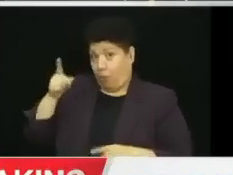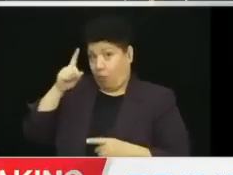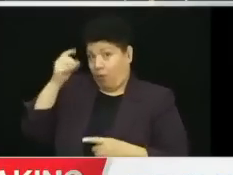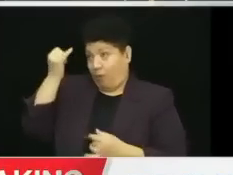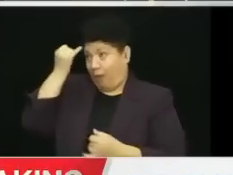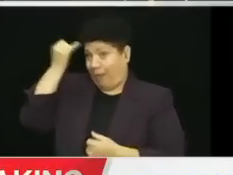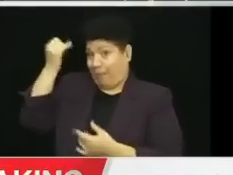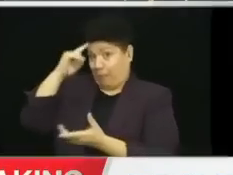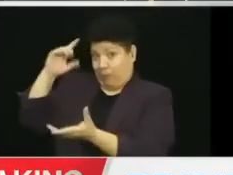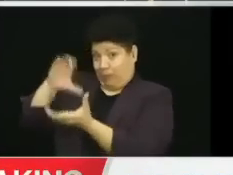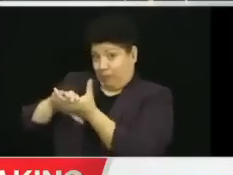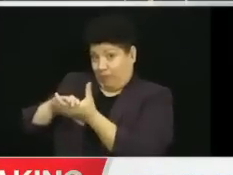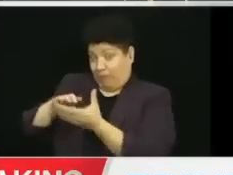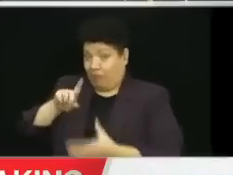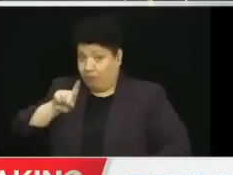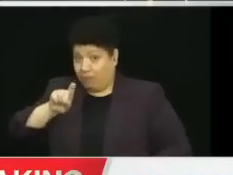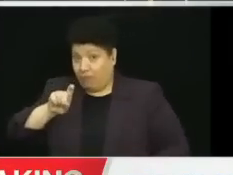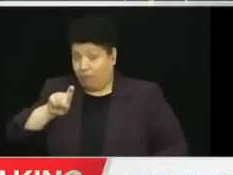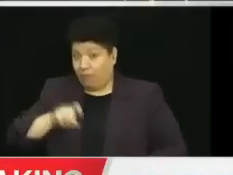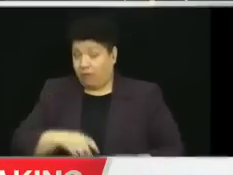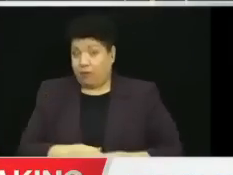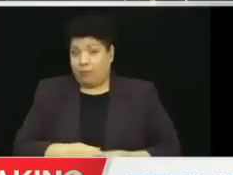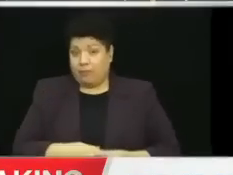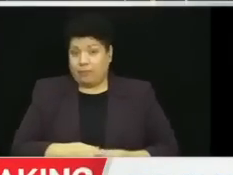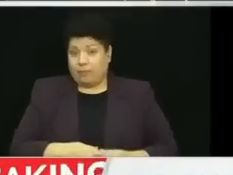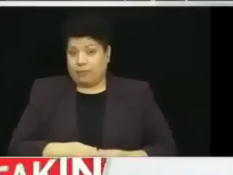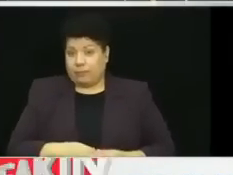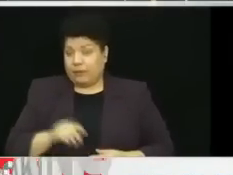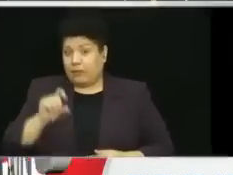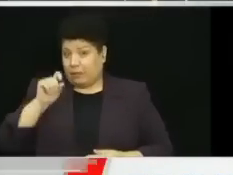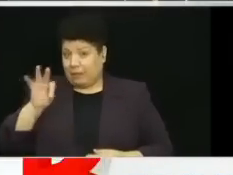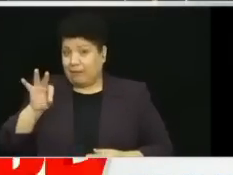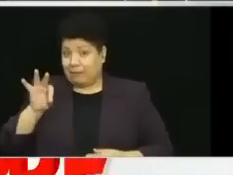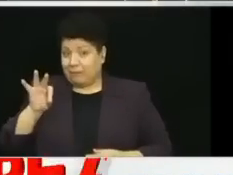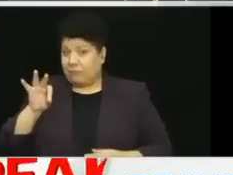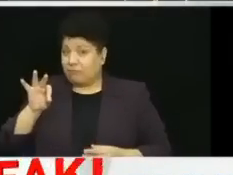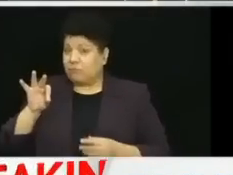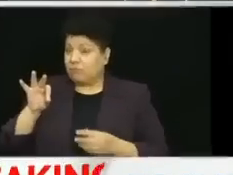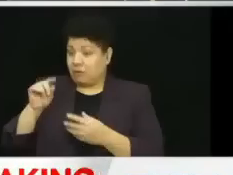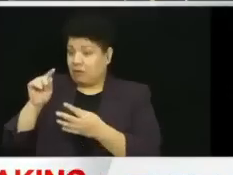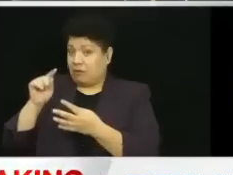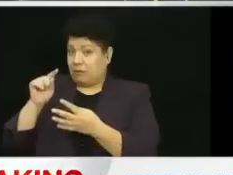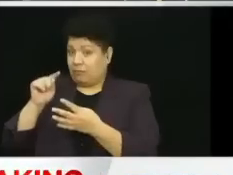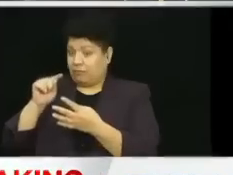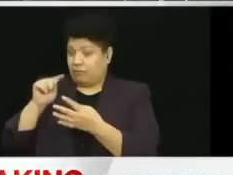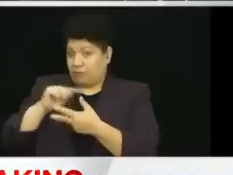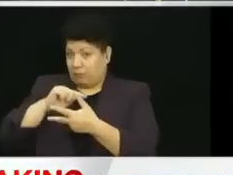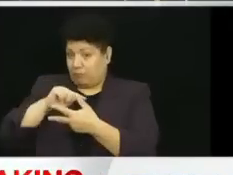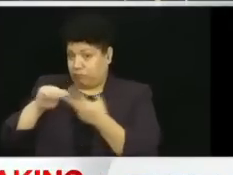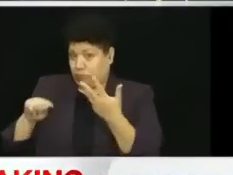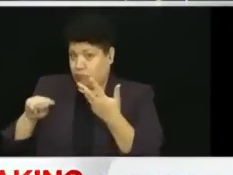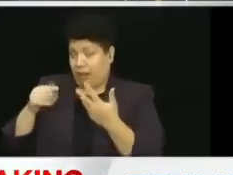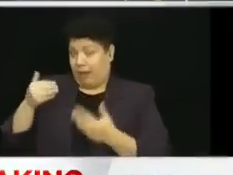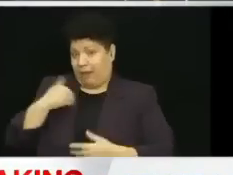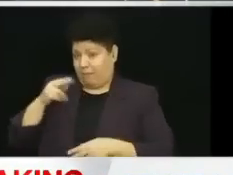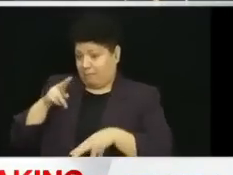EMERGENCY? THERE'S ELEMENTS ON THAT I WON'T GET INTO UNLESS YOU ASK ME ABOUT IT.